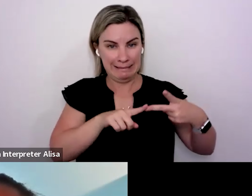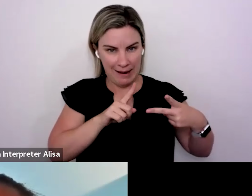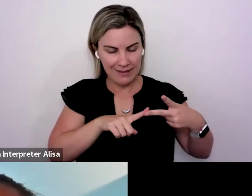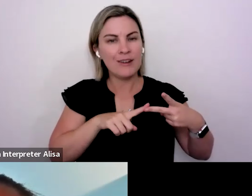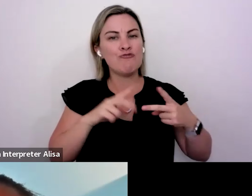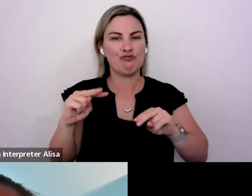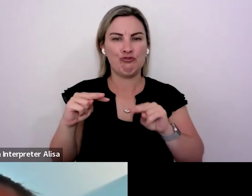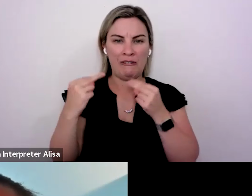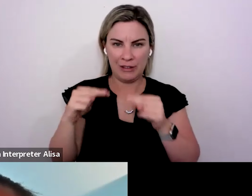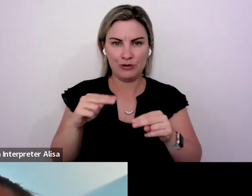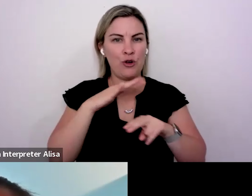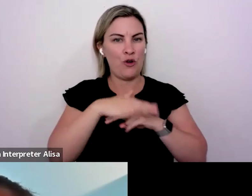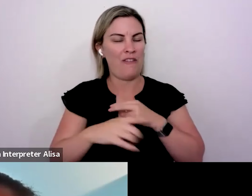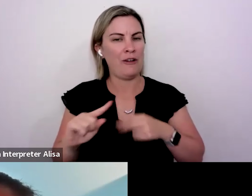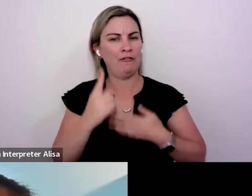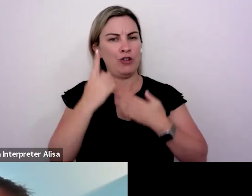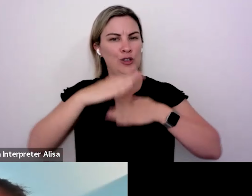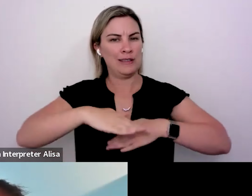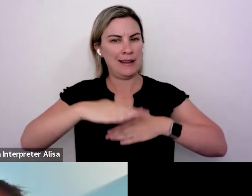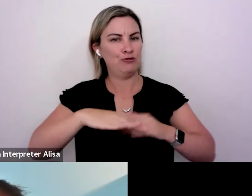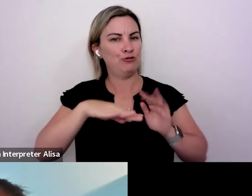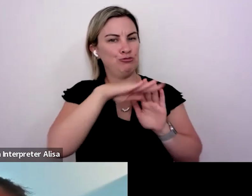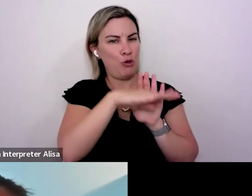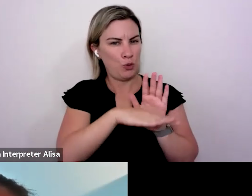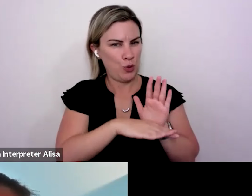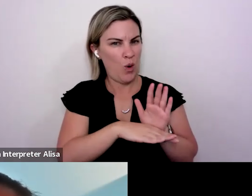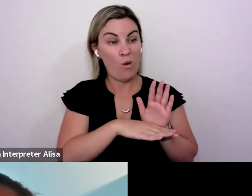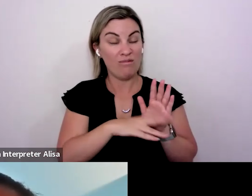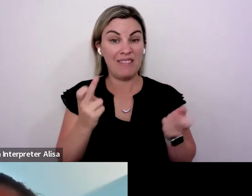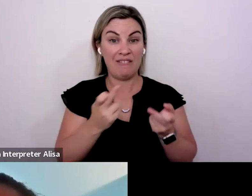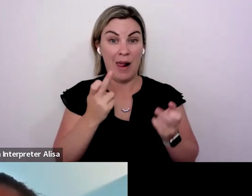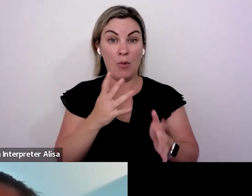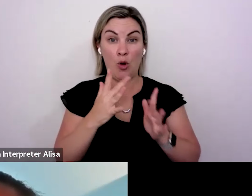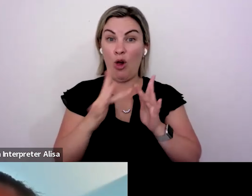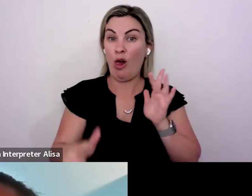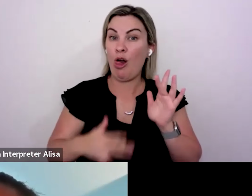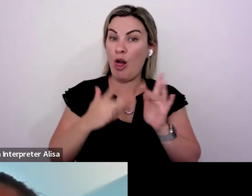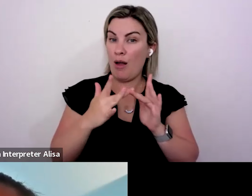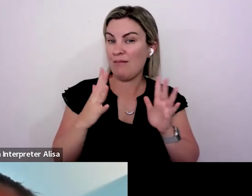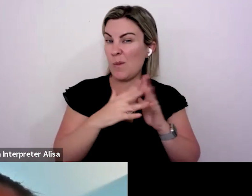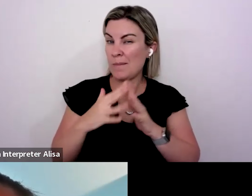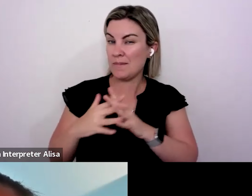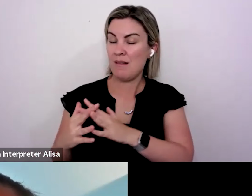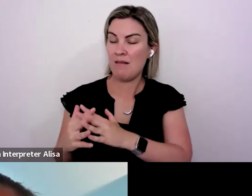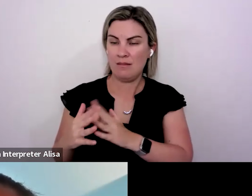And so the Protocols are really best practice guidelines that